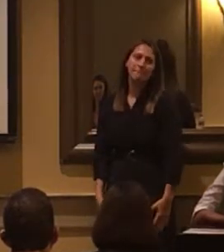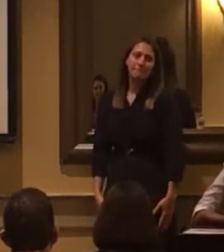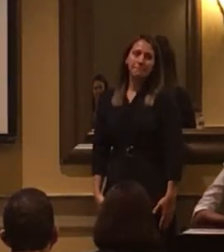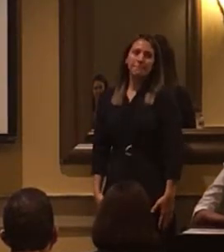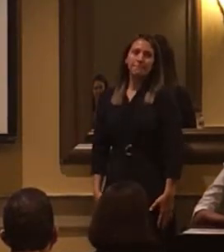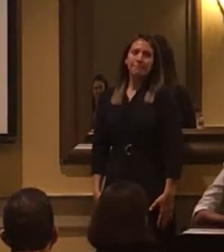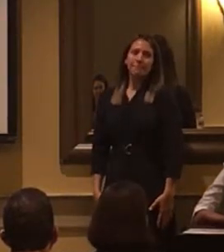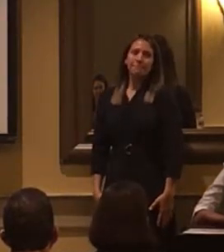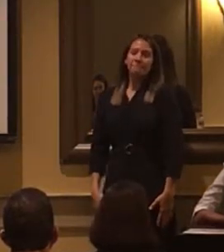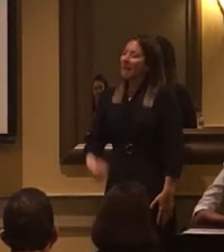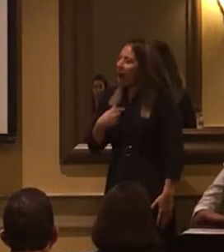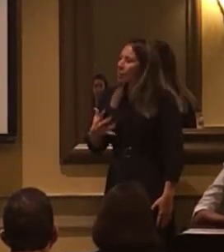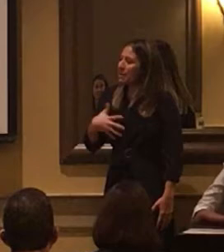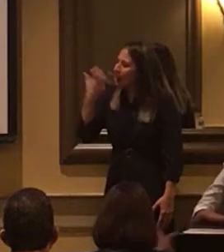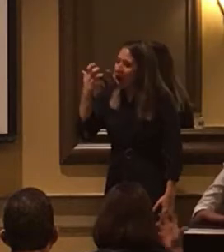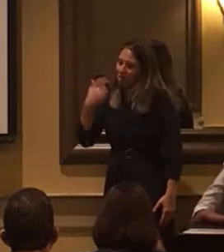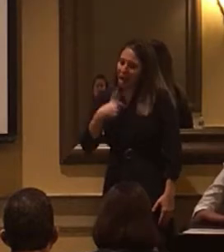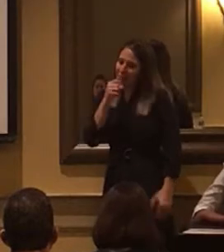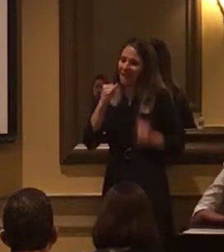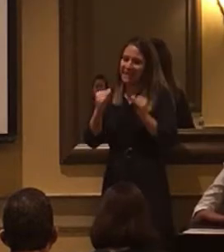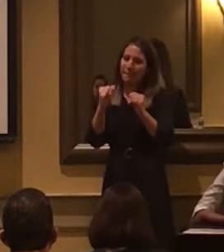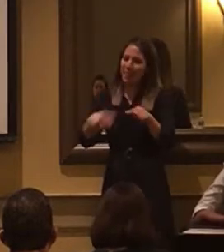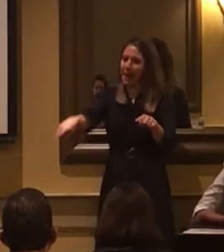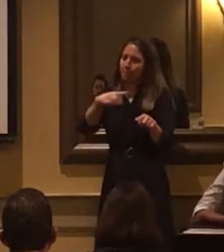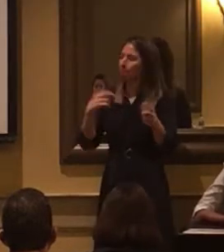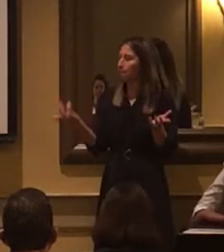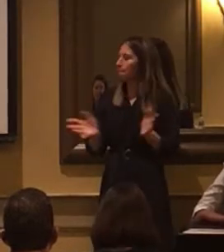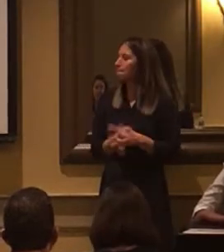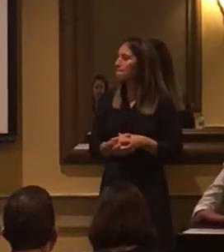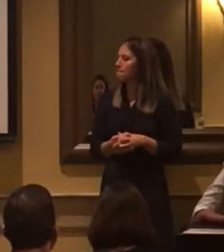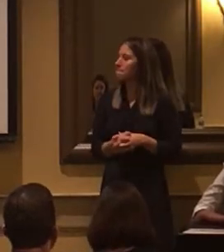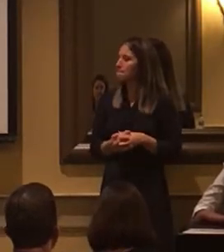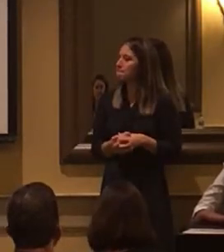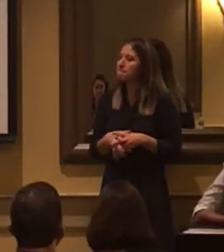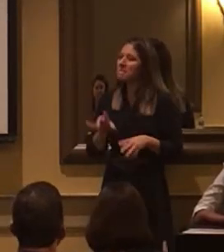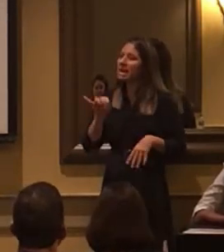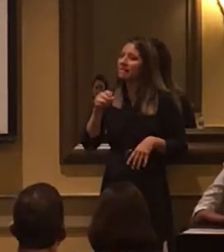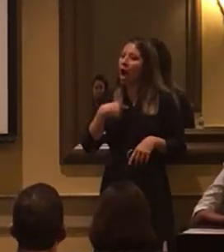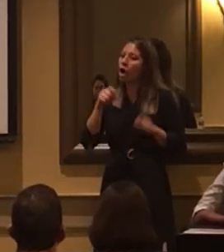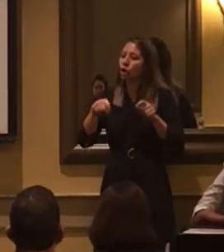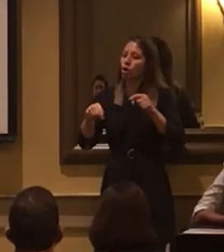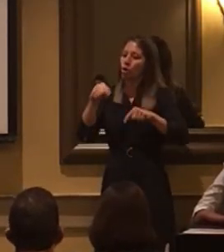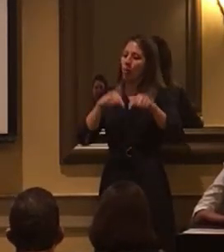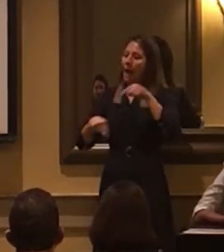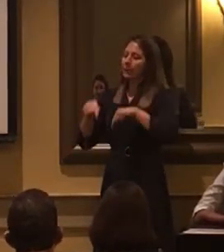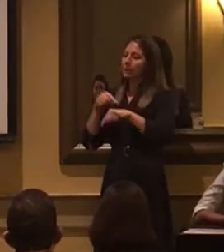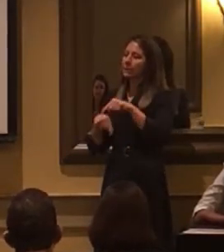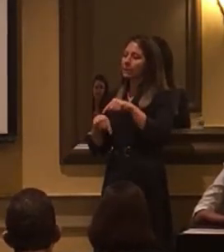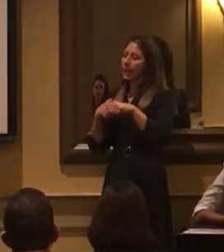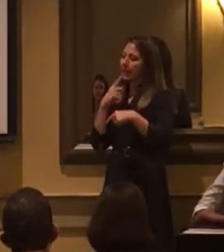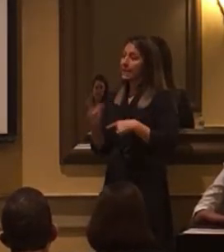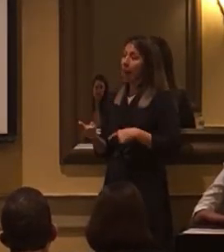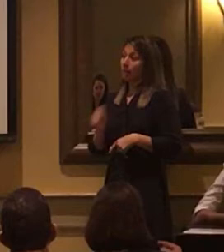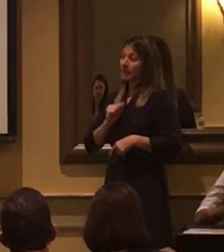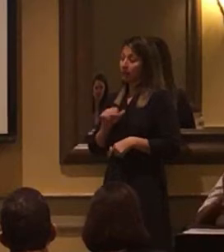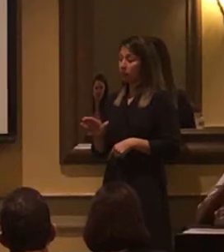I was mad that I wasn't like everyone else. I'll put it like that. And I think if I could go back in time to tell myself anything, is just you don't have to fit